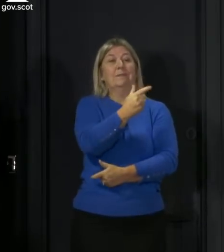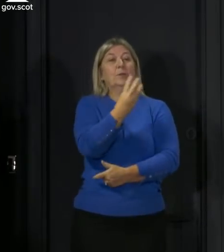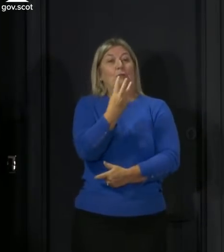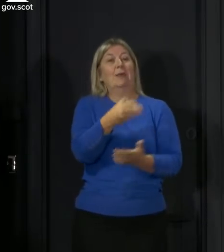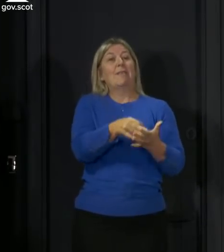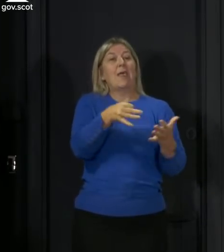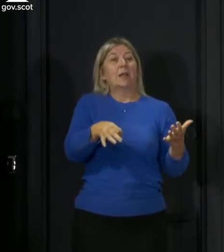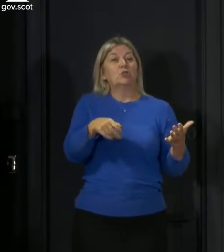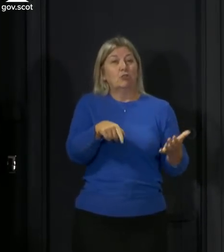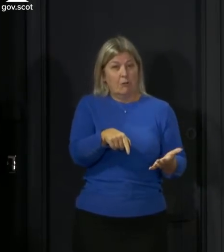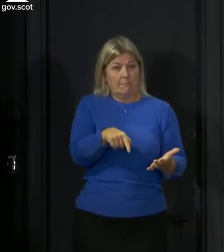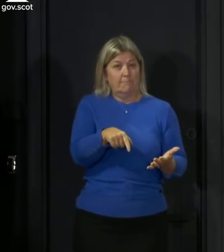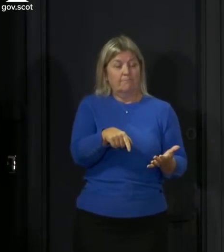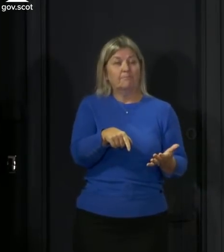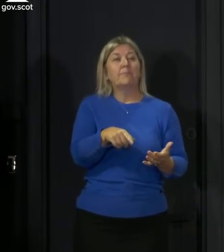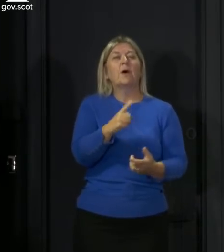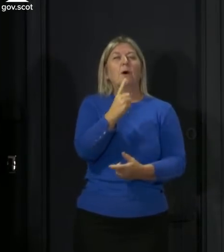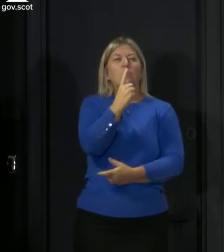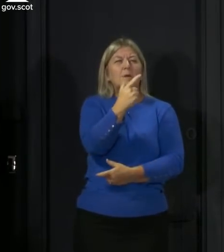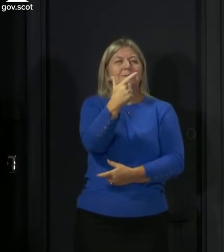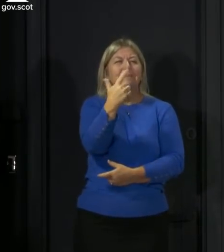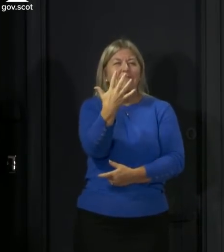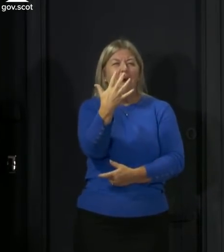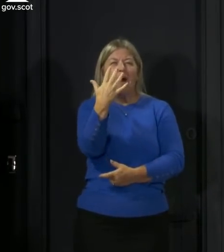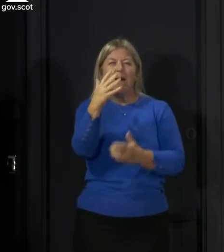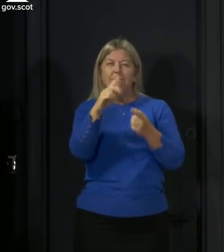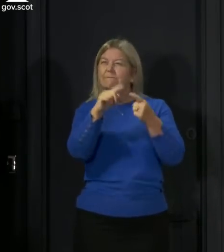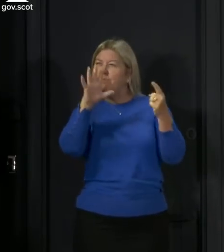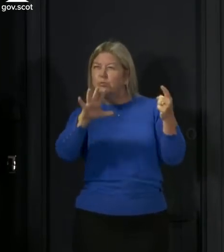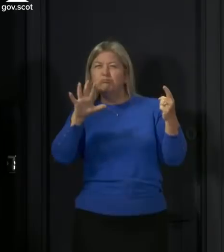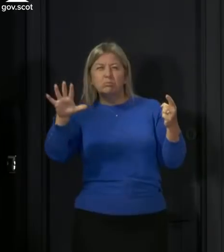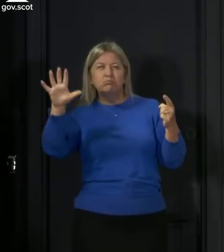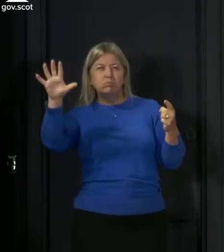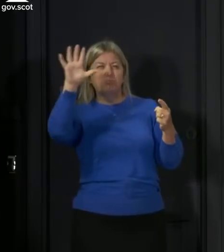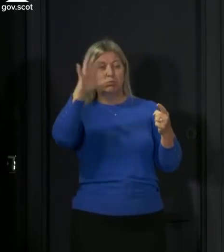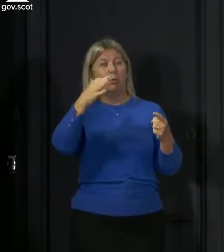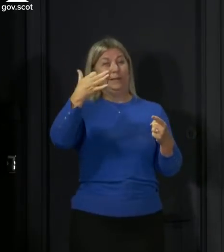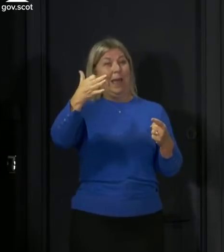The remaining 175 were spread across nine other health board areas.